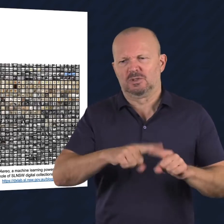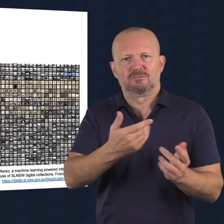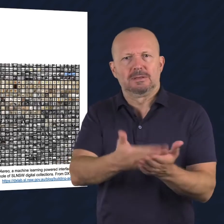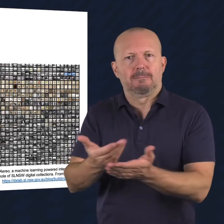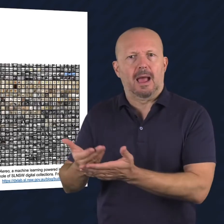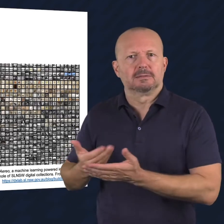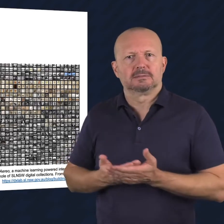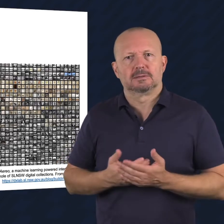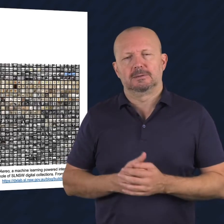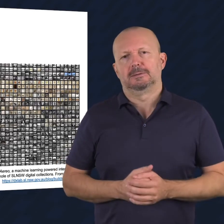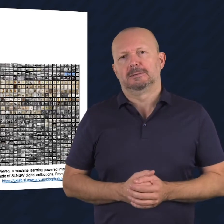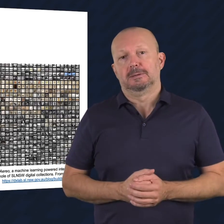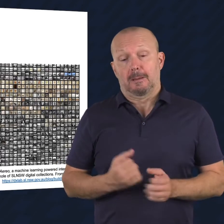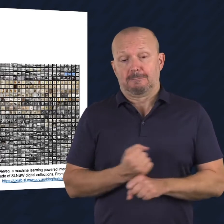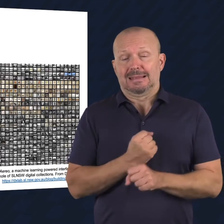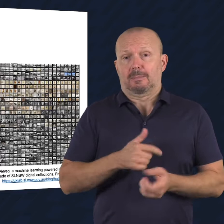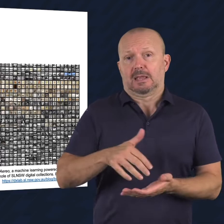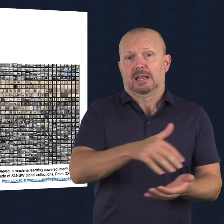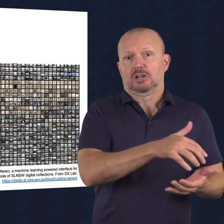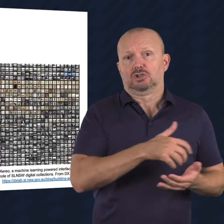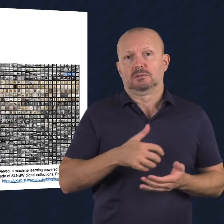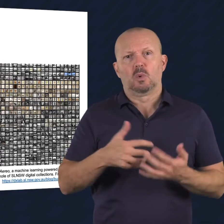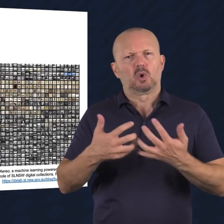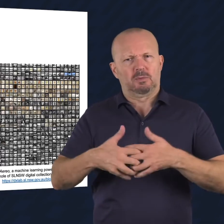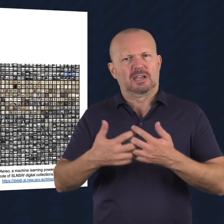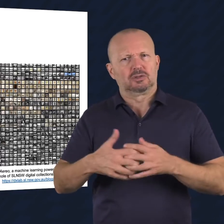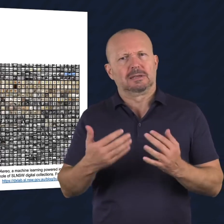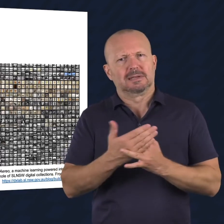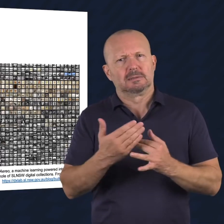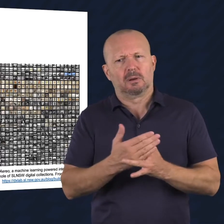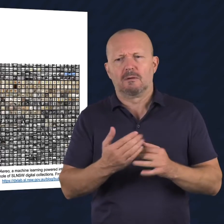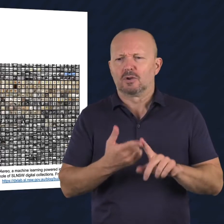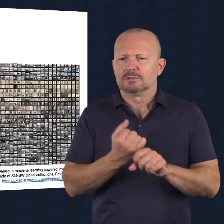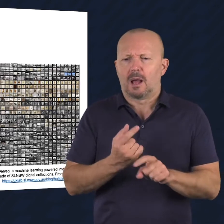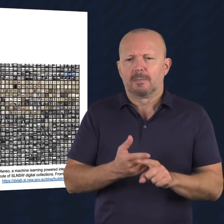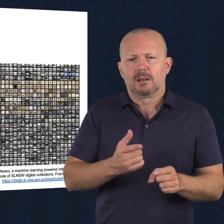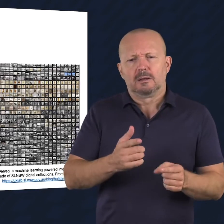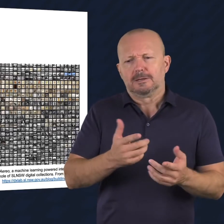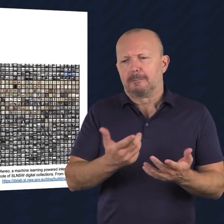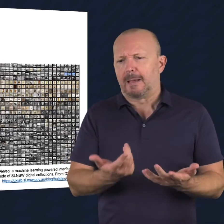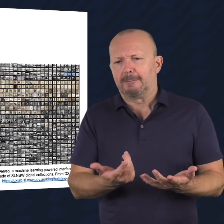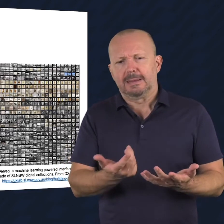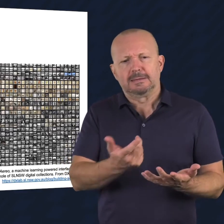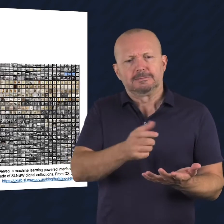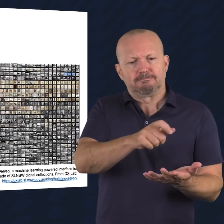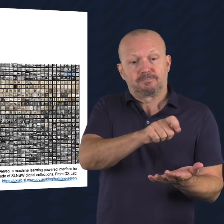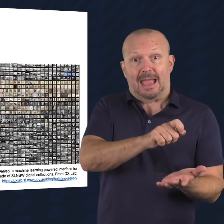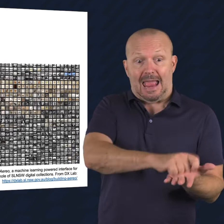The significant and complex hurdles to making collections computationally accessible include things like turning scanned handwritten documents